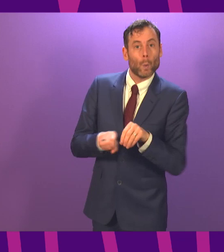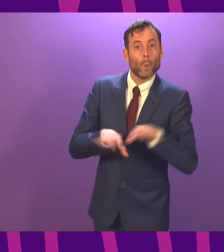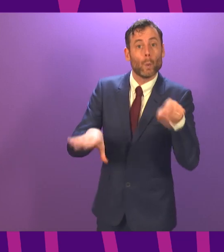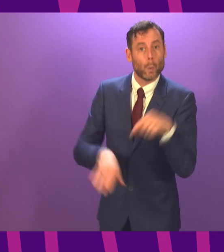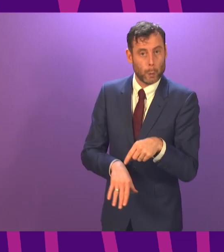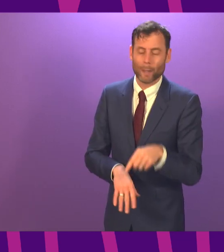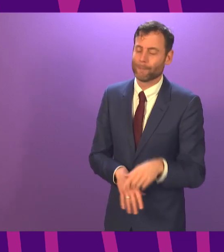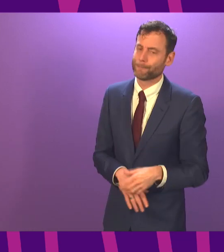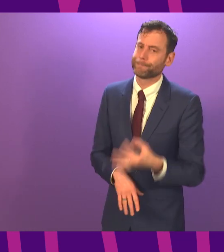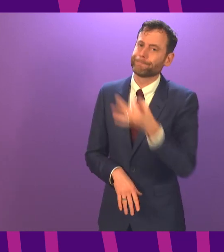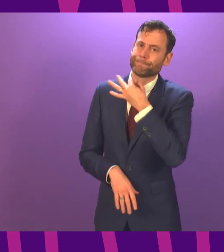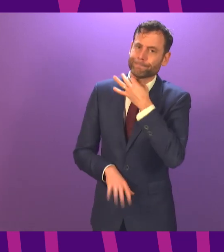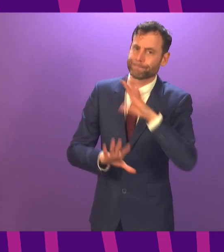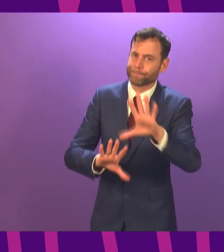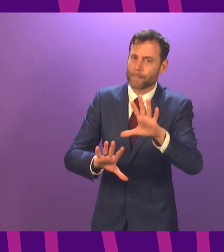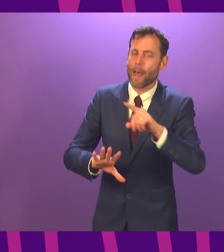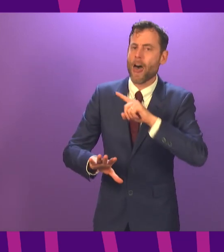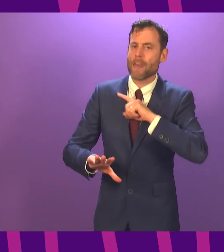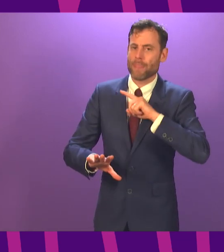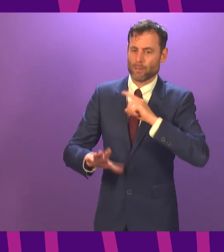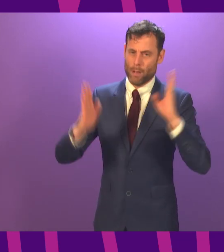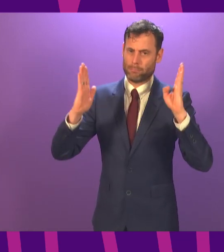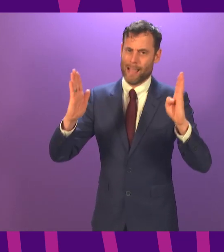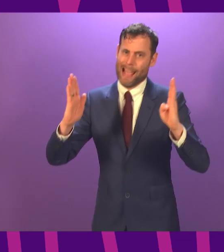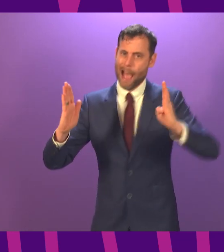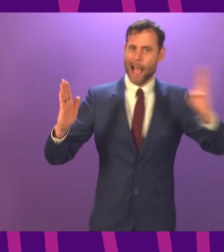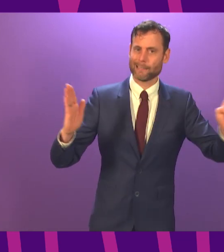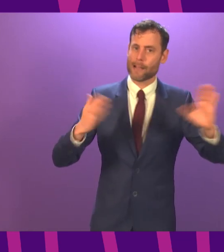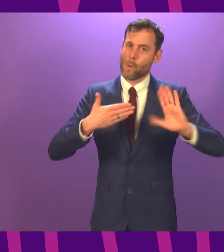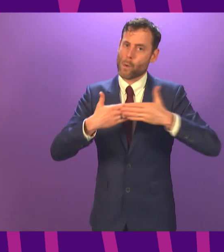of the virus, which we are still trying to understand. As I have set out before, we know